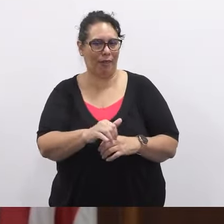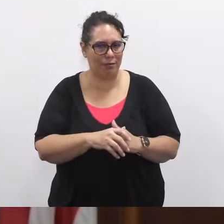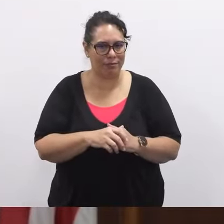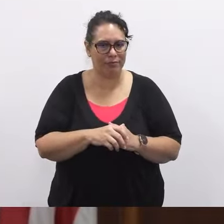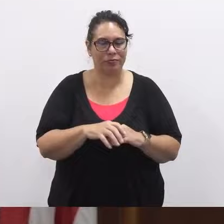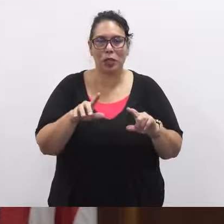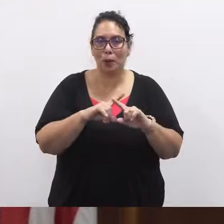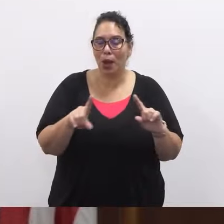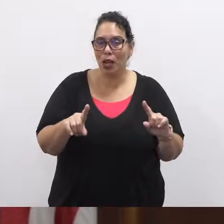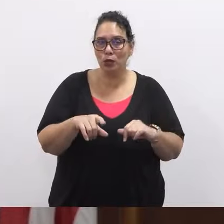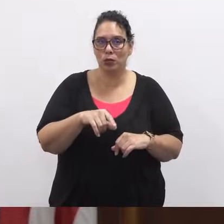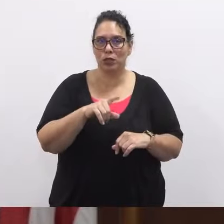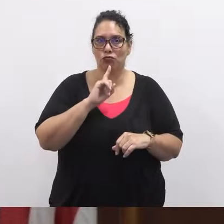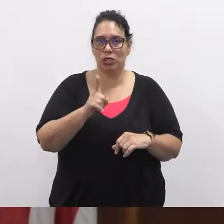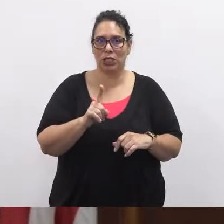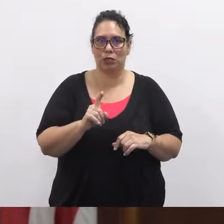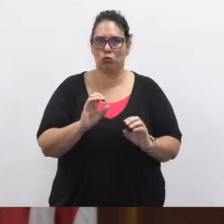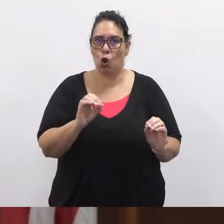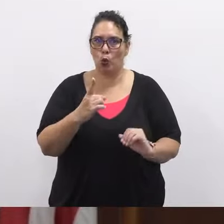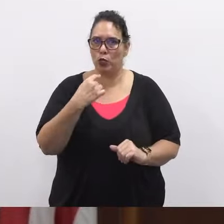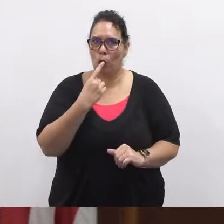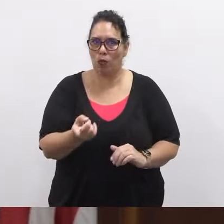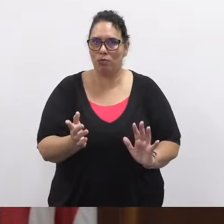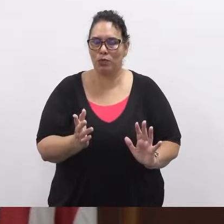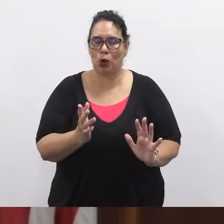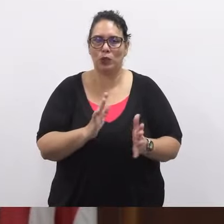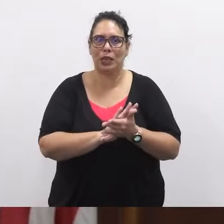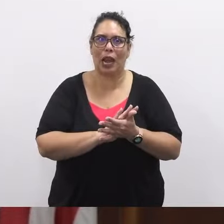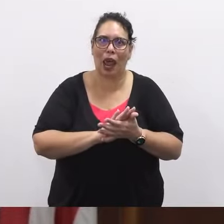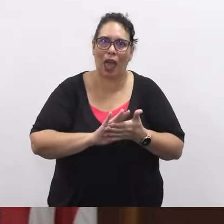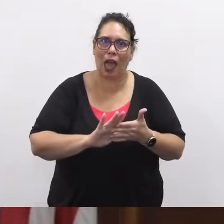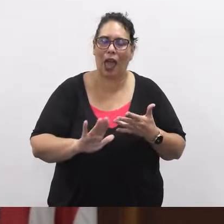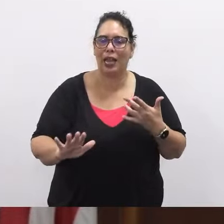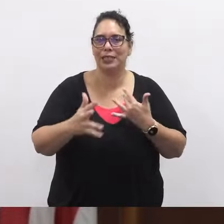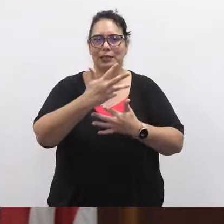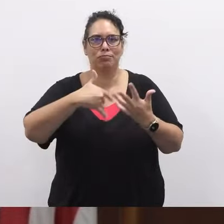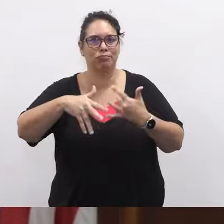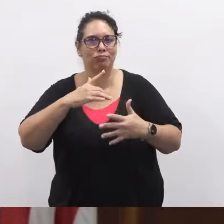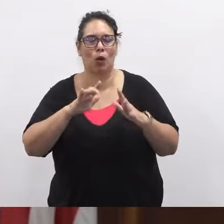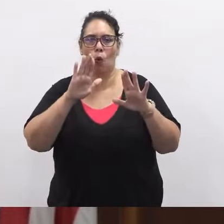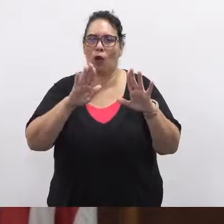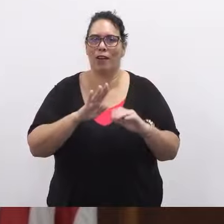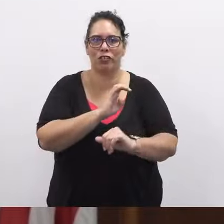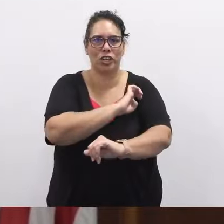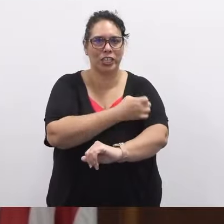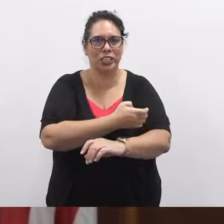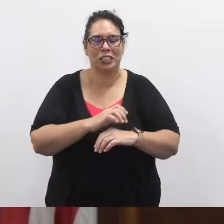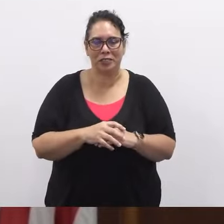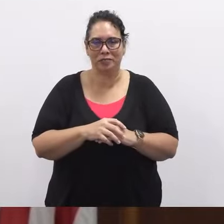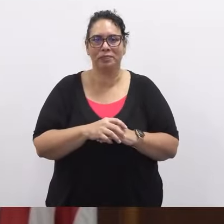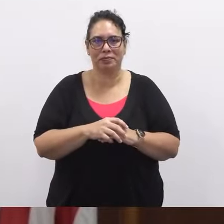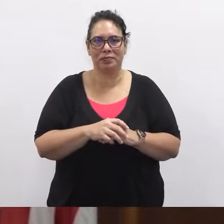but it was really unprompted and it was a delight to be with them. They had such a great energy on Monday.